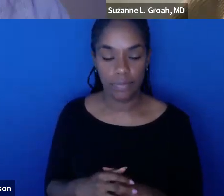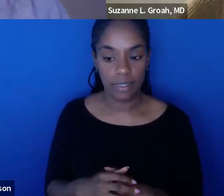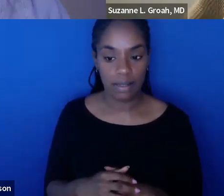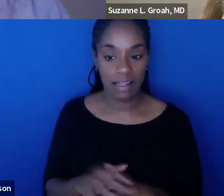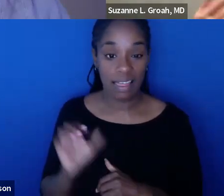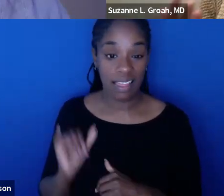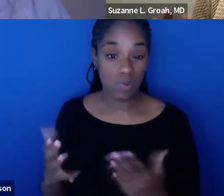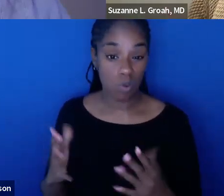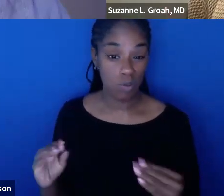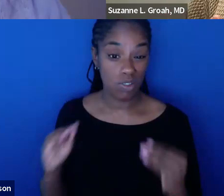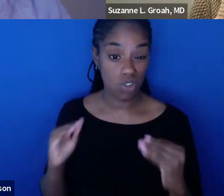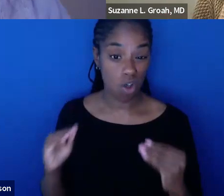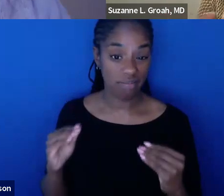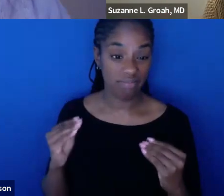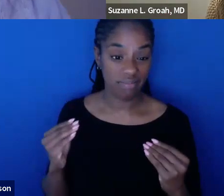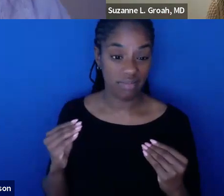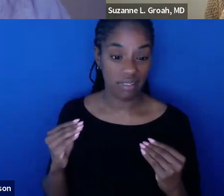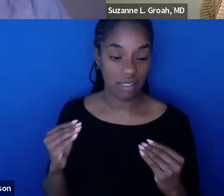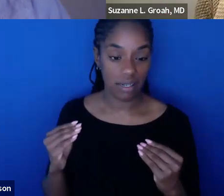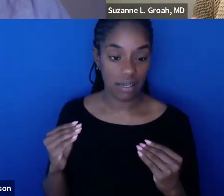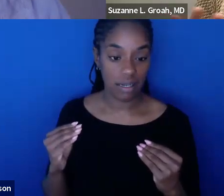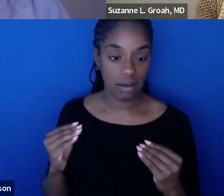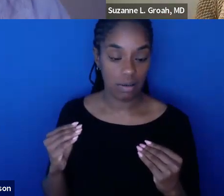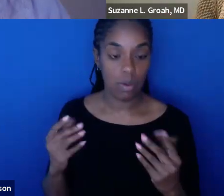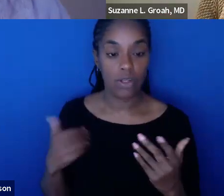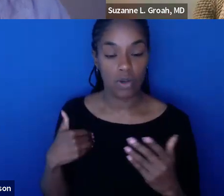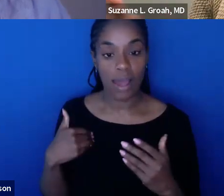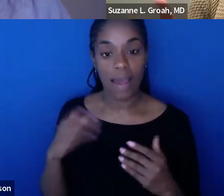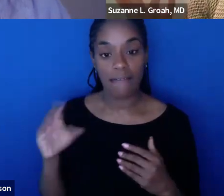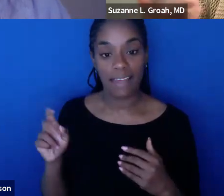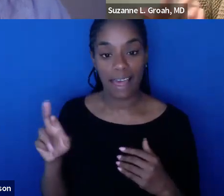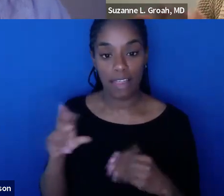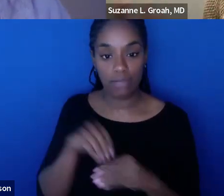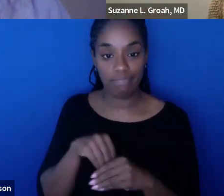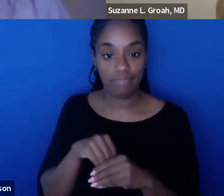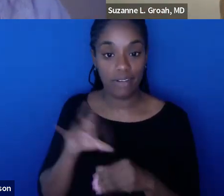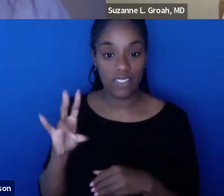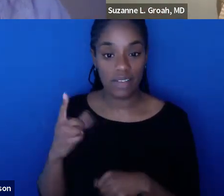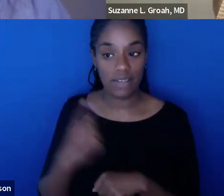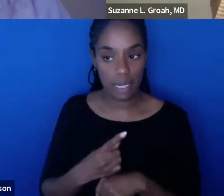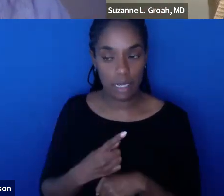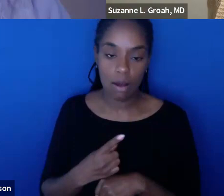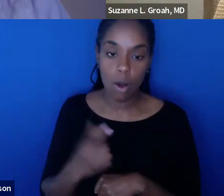Once you have an indwelling catheter for seven days, we know that you get bacterial colonization in the bladder.